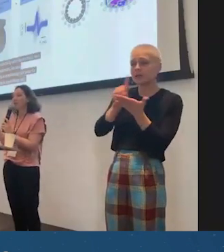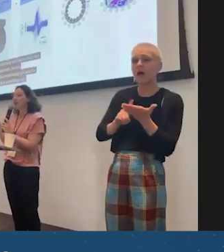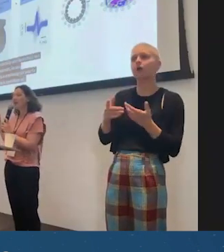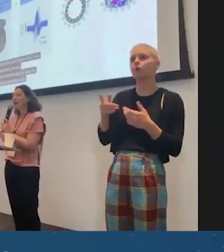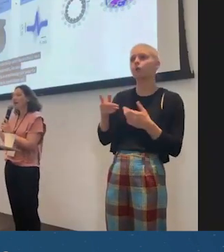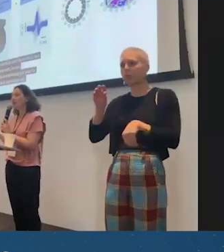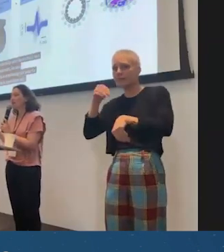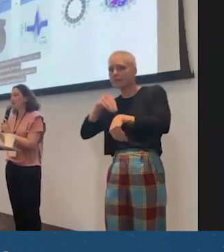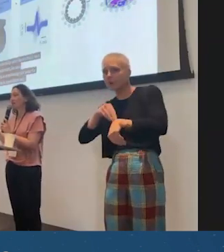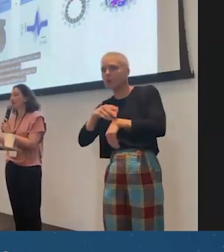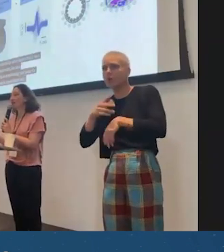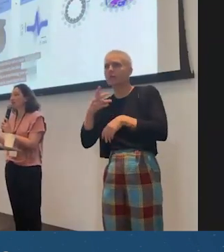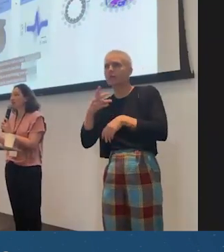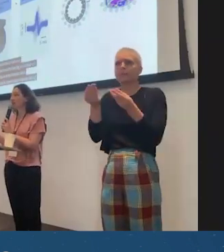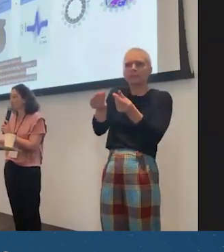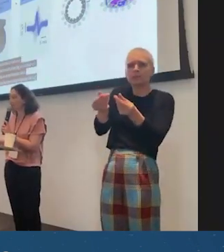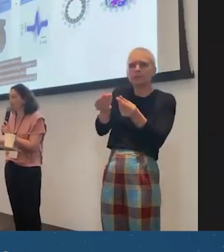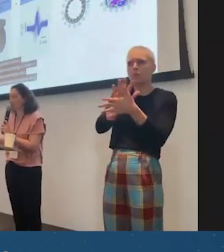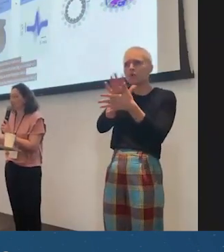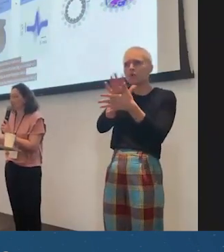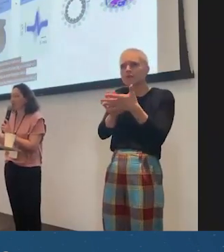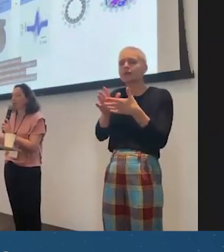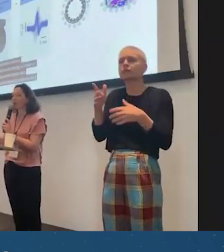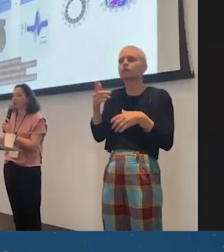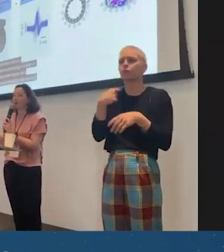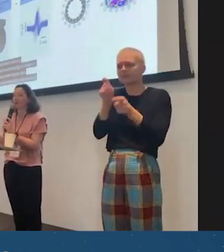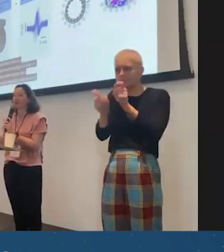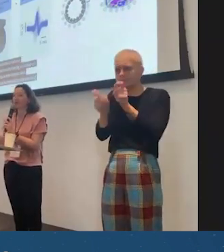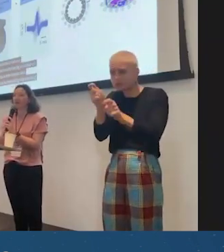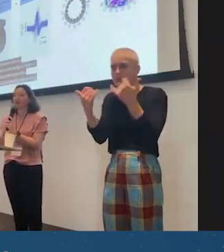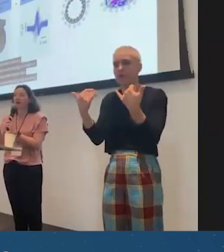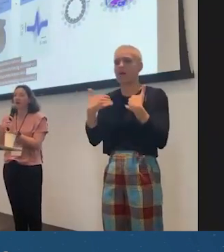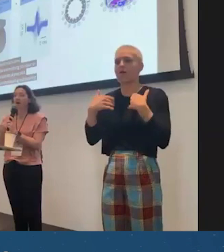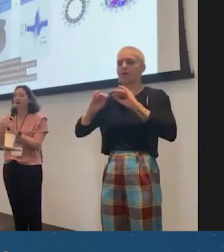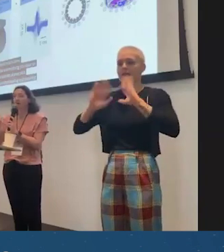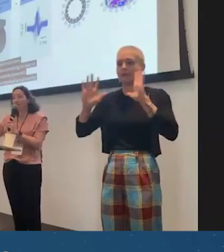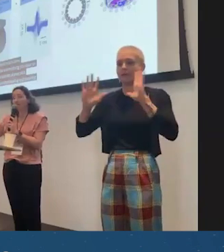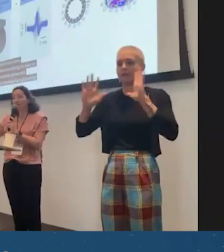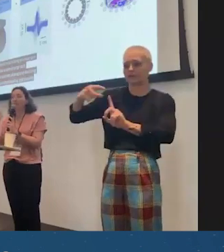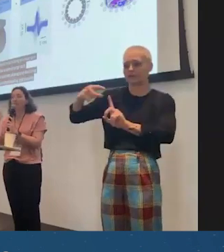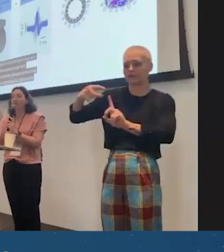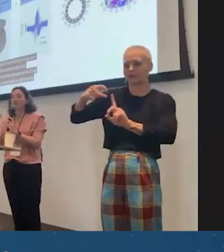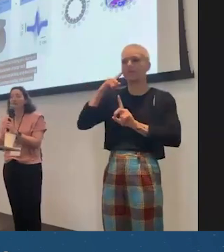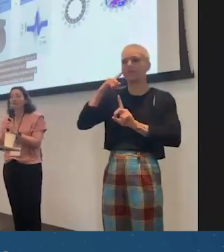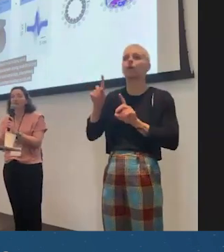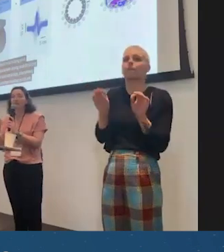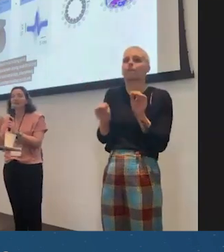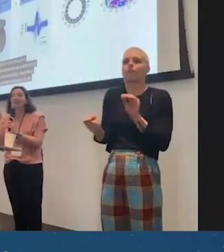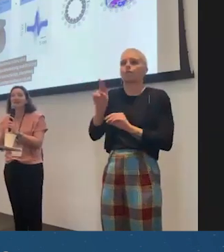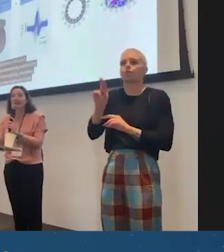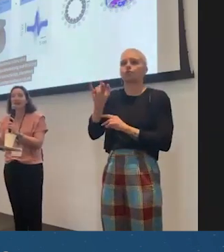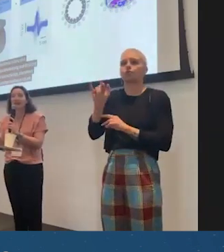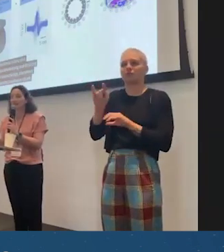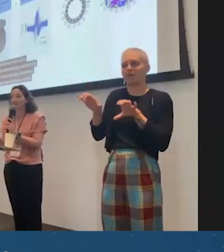it allows us to get to clear signals of motor units-- motor unit activity so that we can detect clear